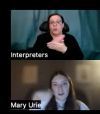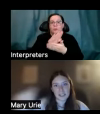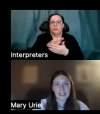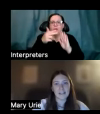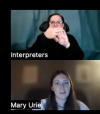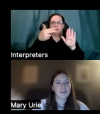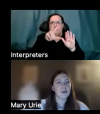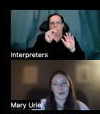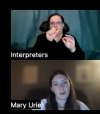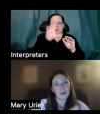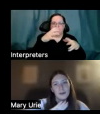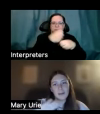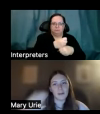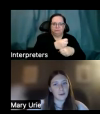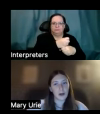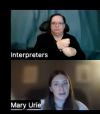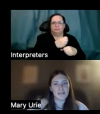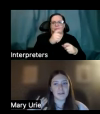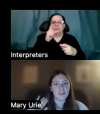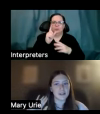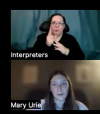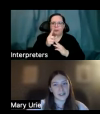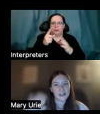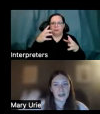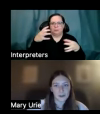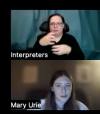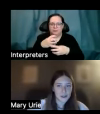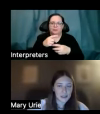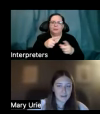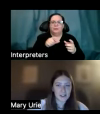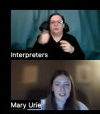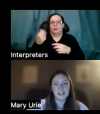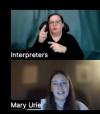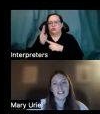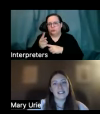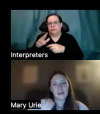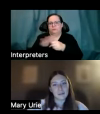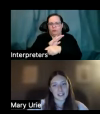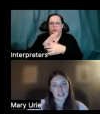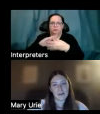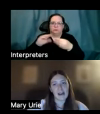32nd version one, you've label your one minute version one, you label your two minute version. And then however much time you